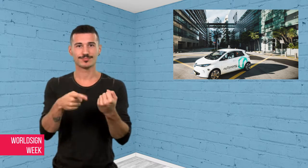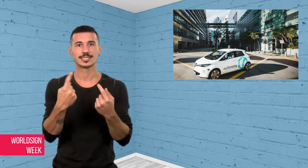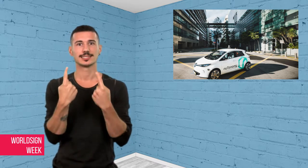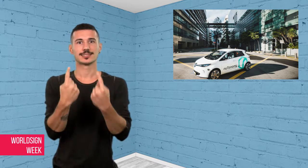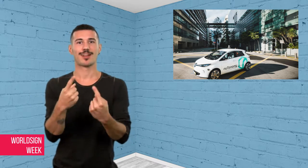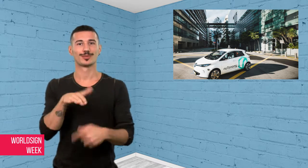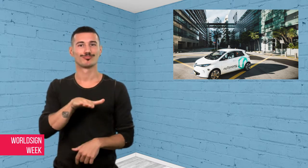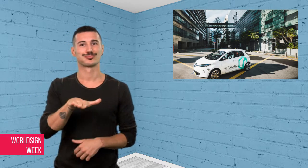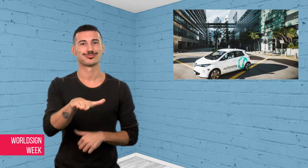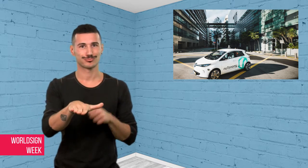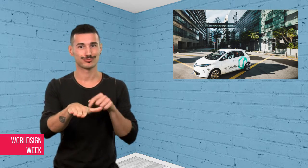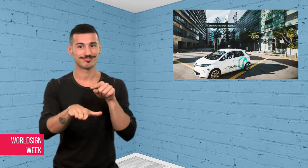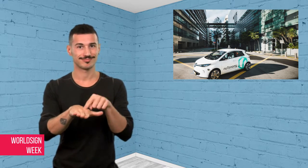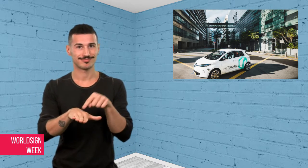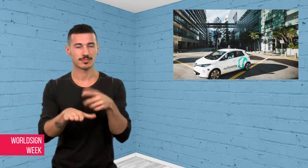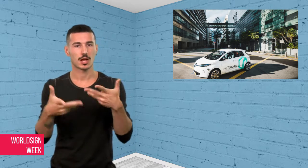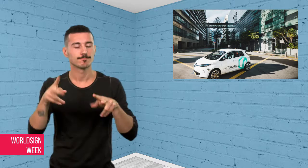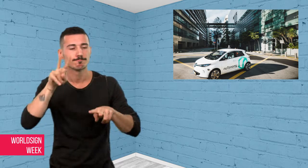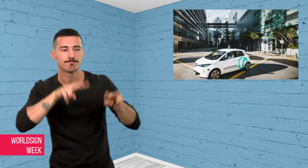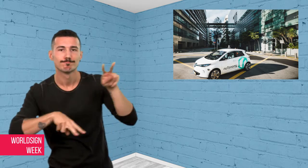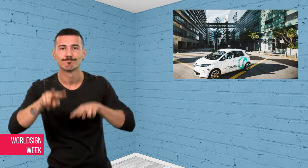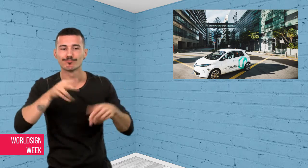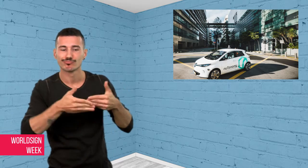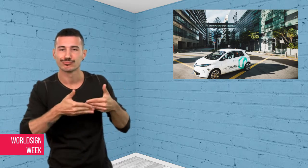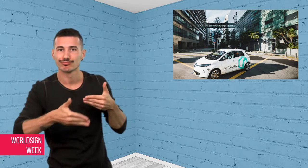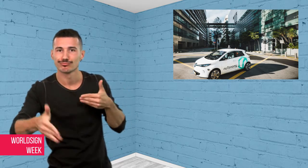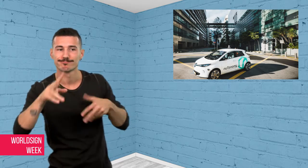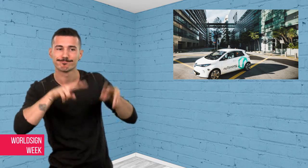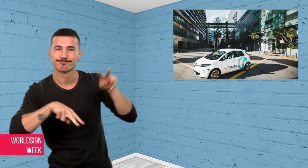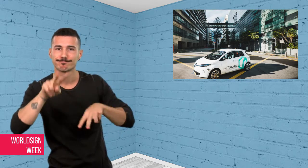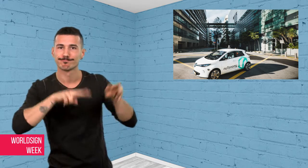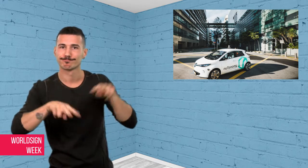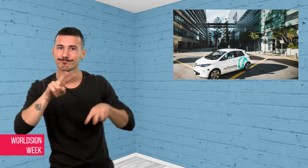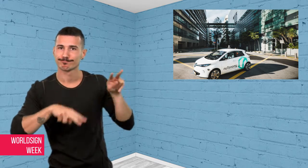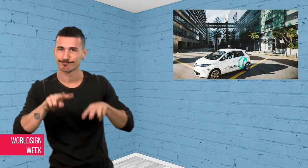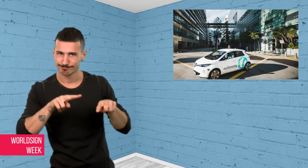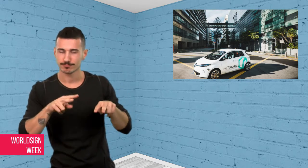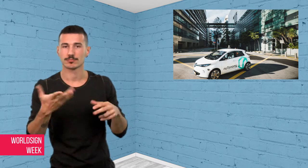is still being tested and will only be